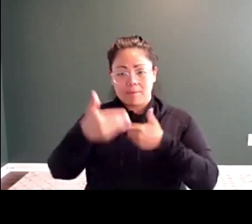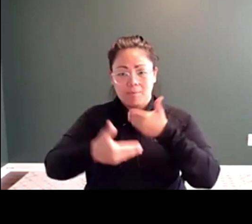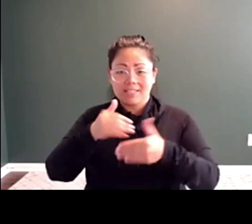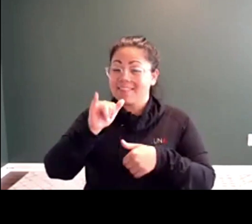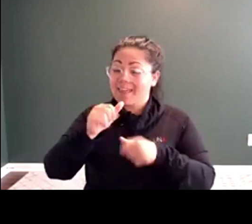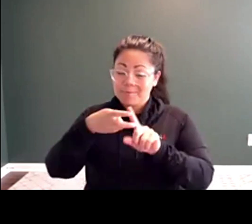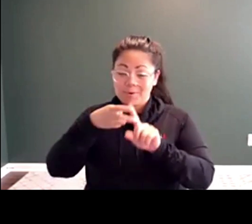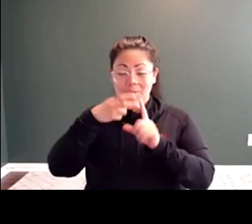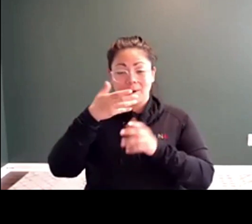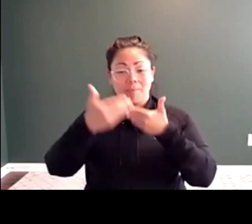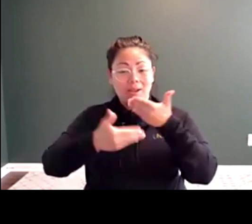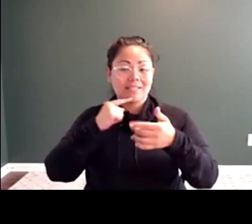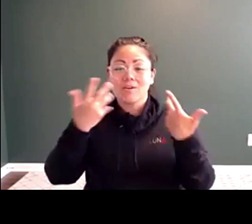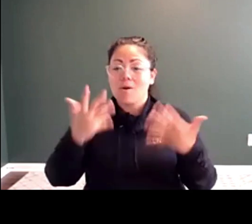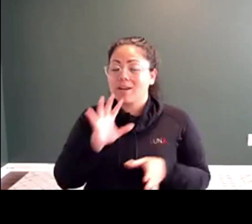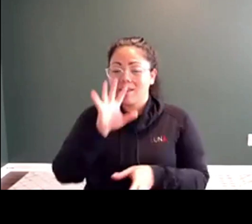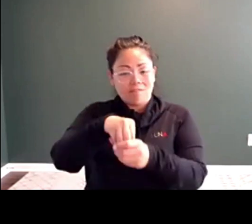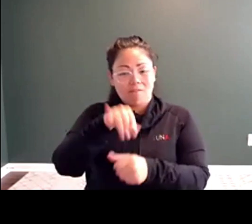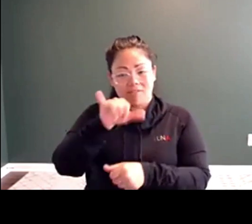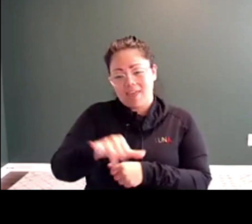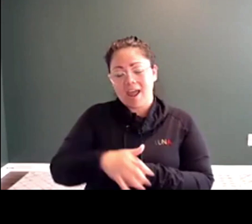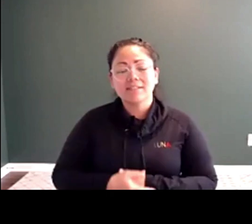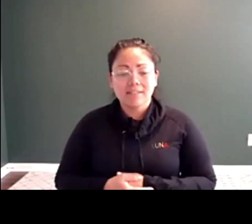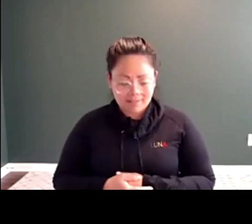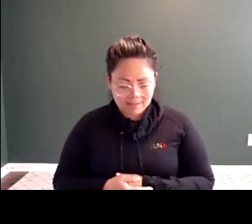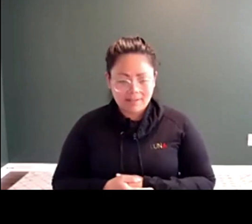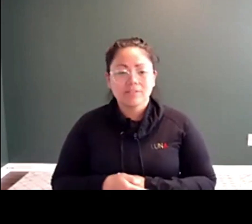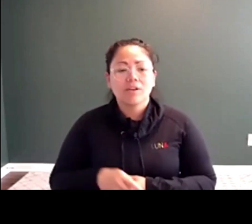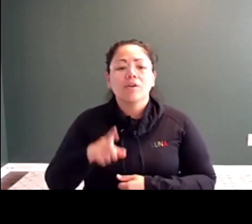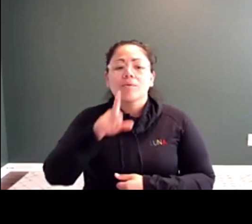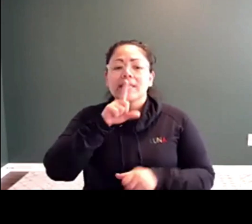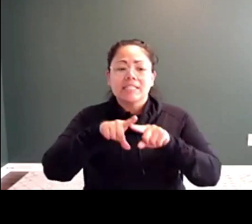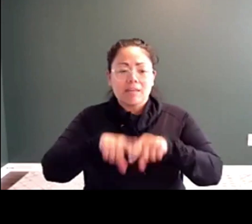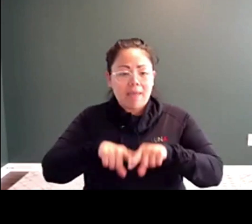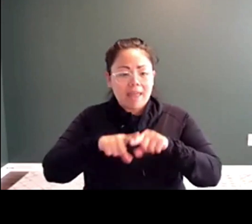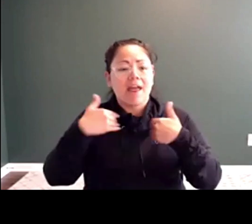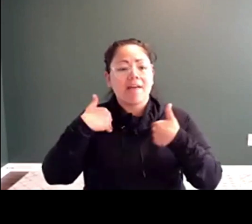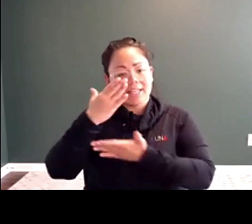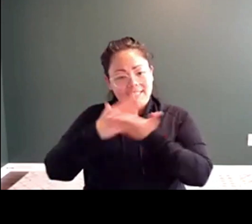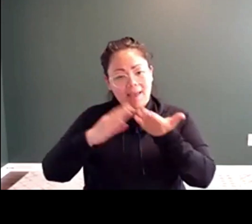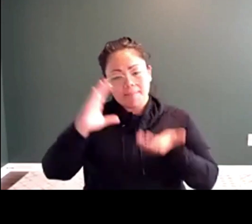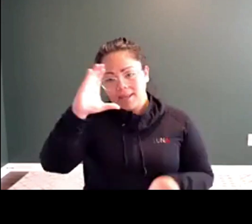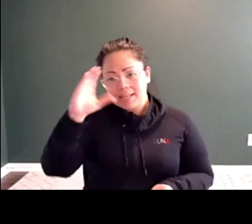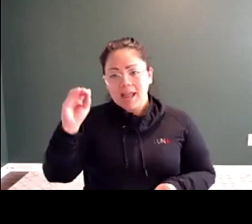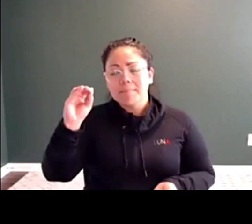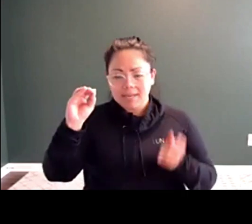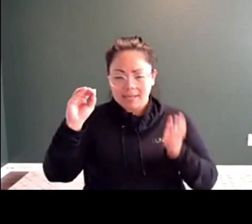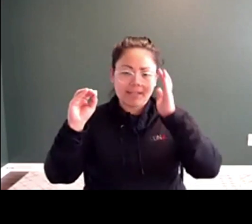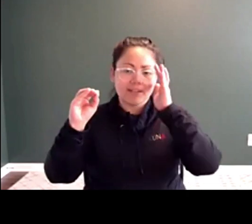So, you know, it would depend on, there are some companies that will hire out